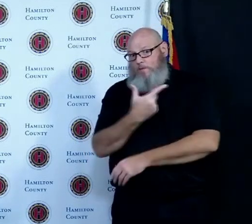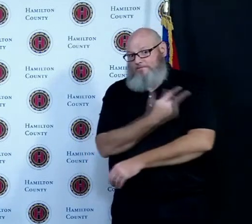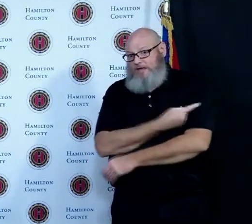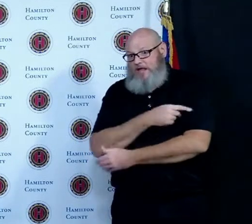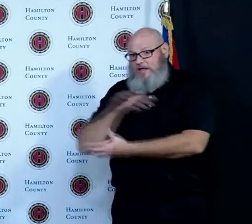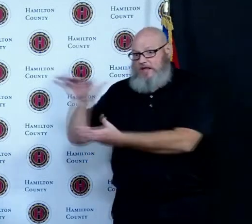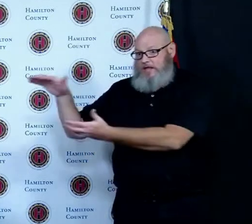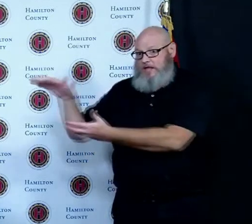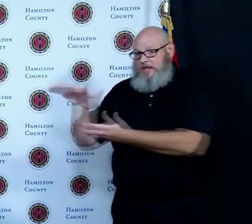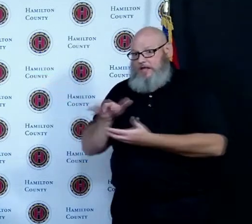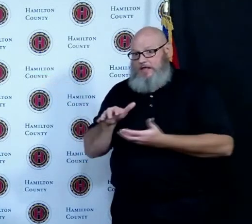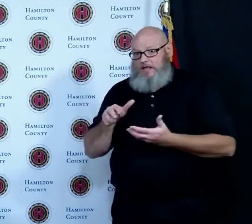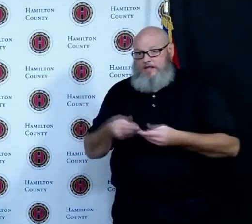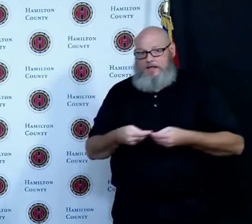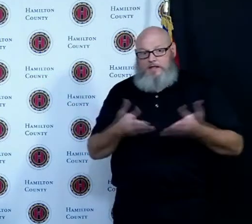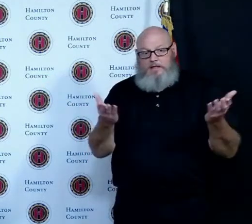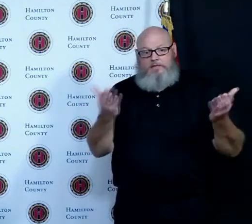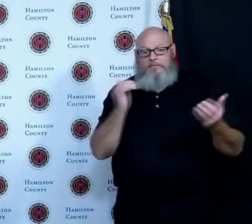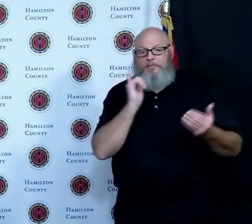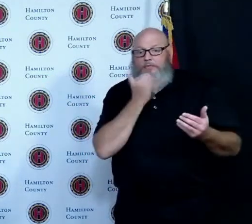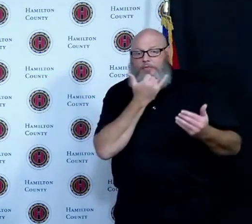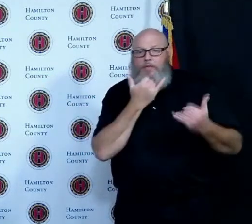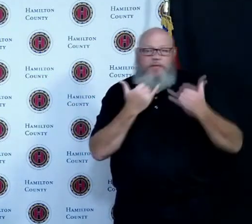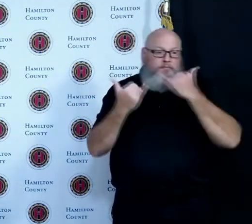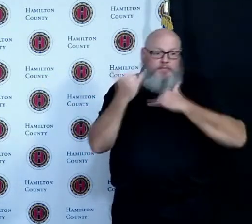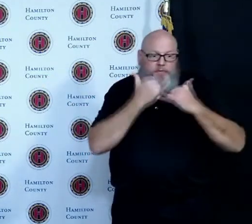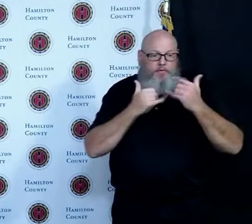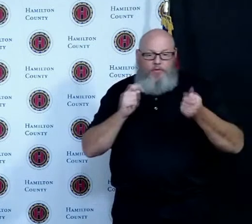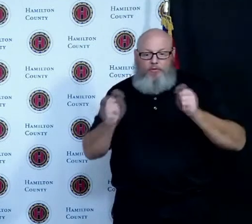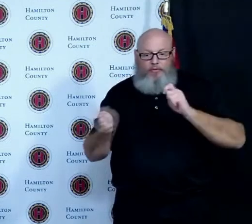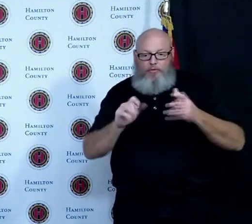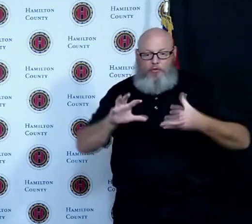but the goal is to quickly react to those errors and to make adjustments so that we are not wasting